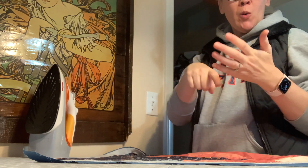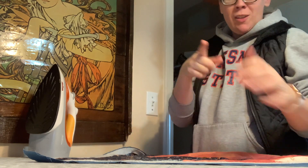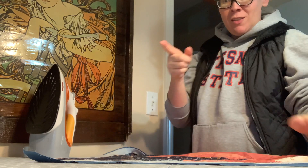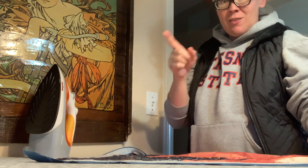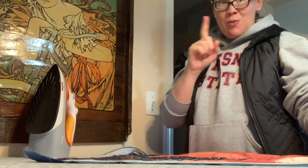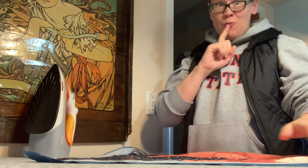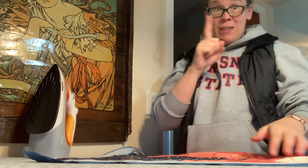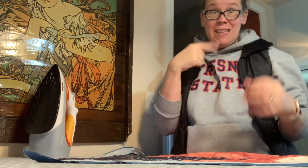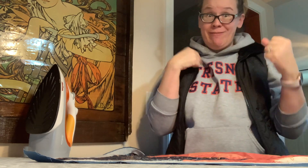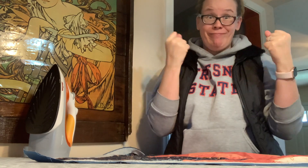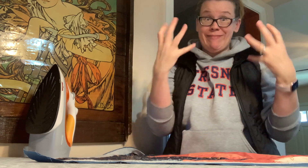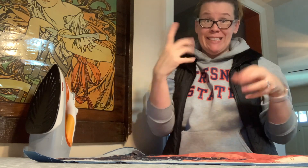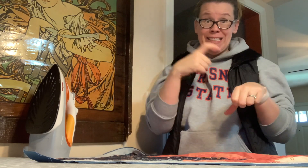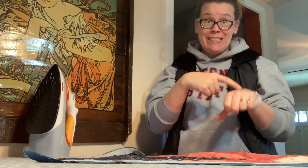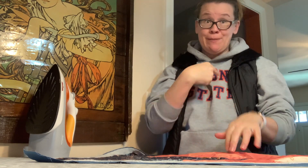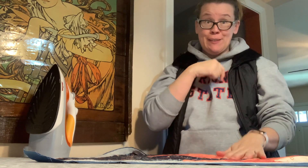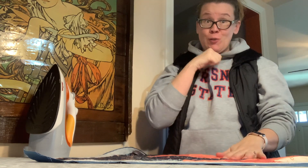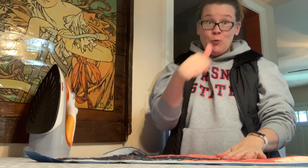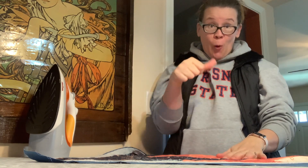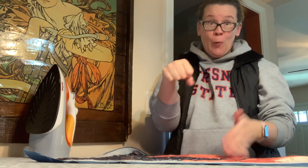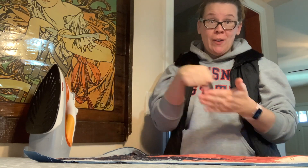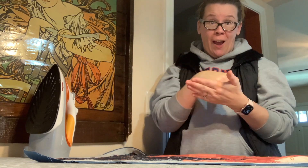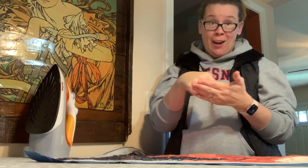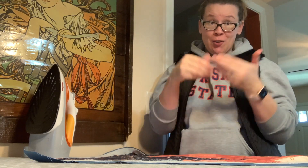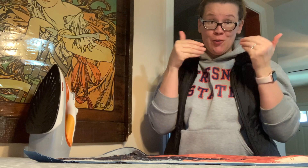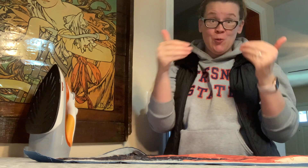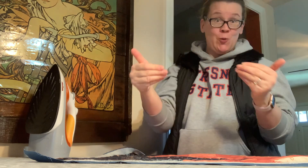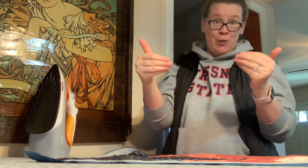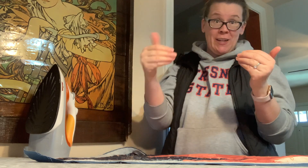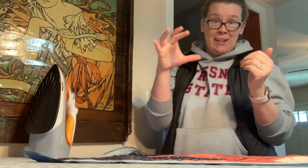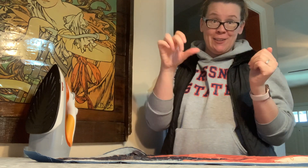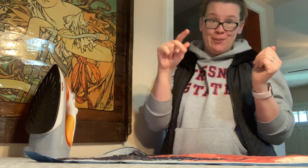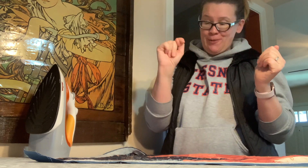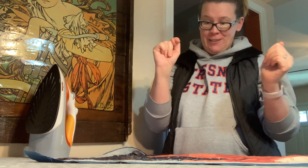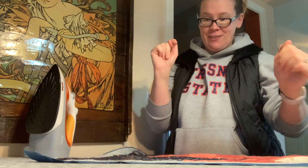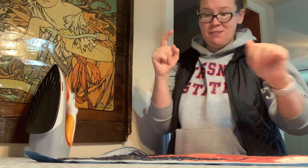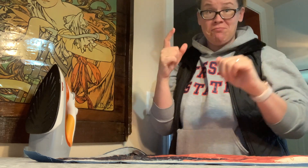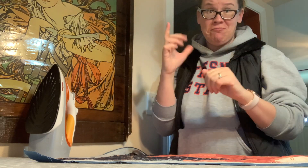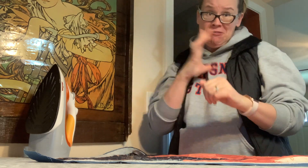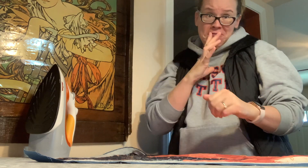done the front/flipped it and done the back) um, then I sometimes iron it but sometimes honestly